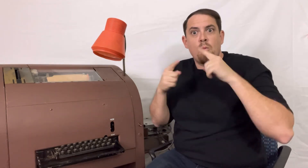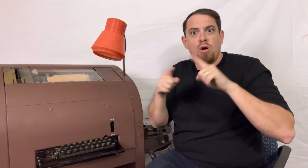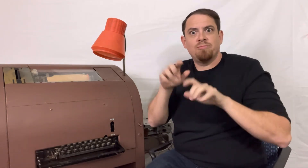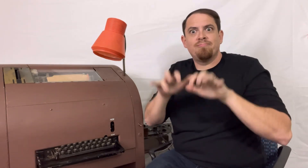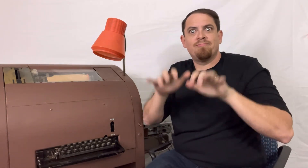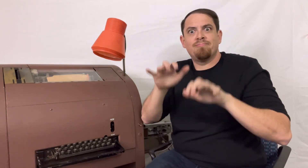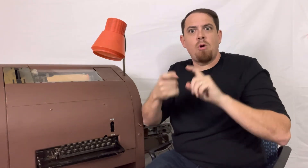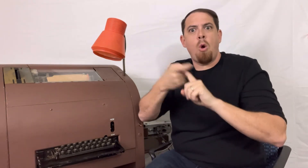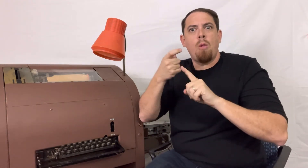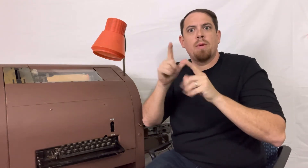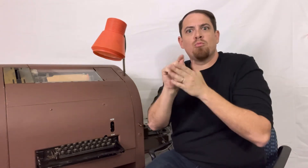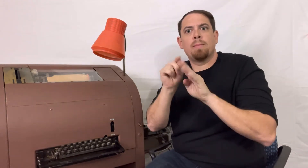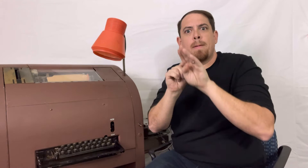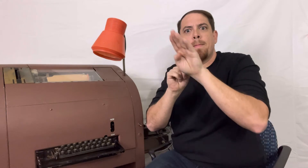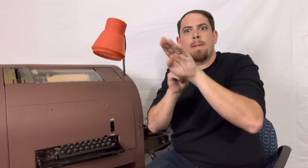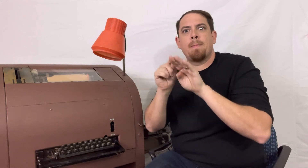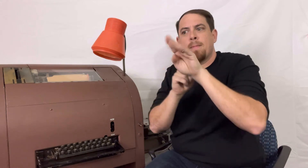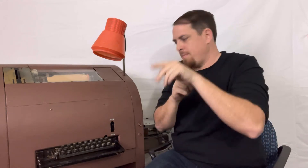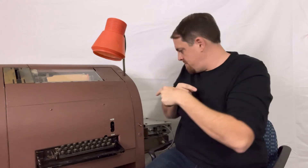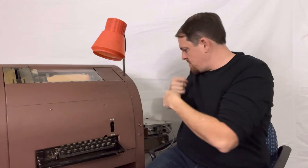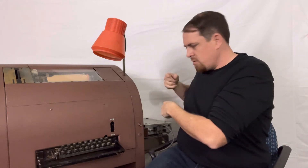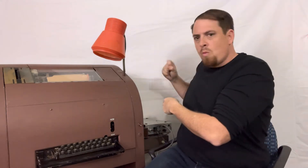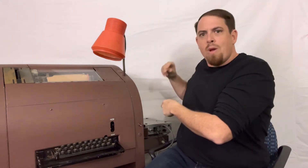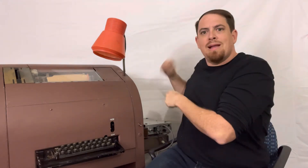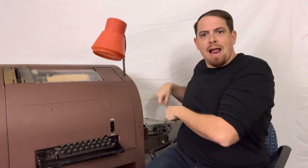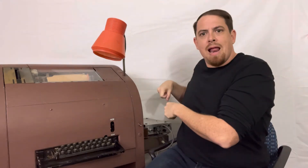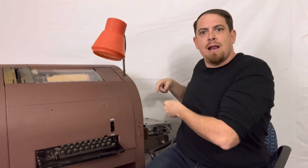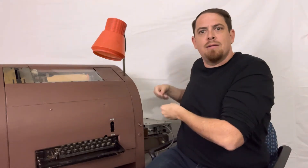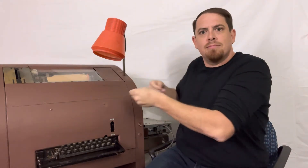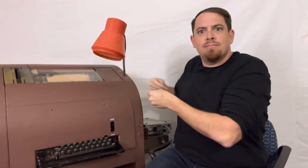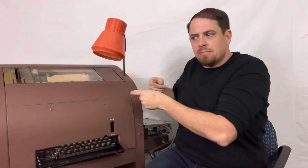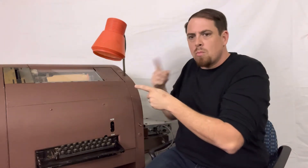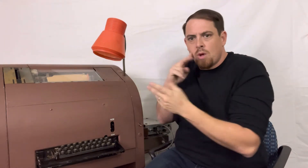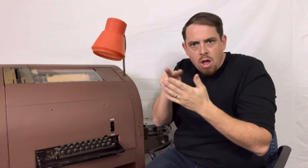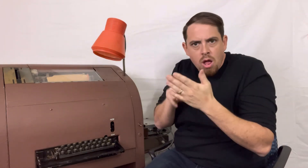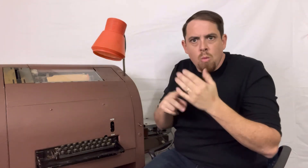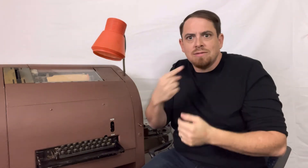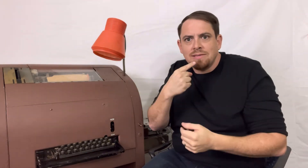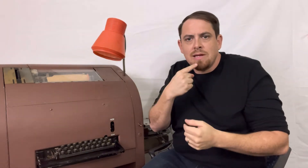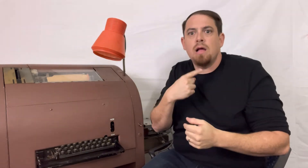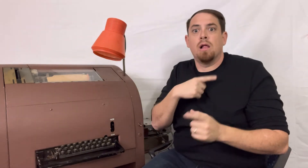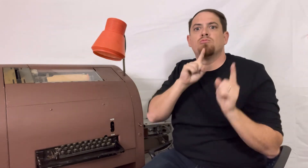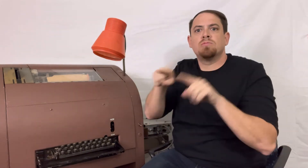then a person could successfully type and transmit messages via the phone lines to another individual